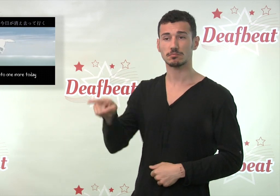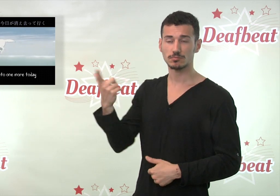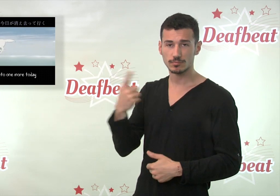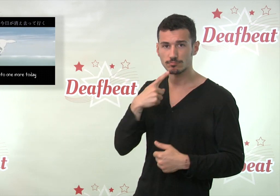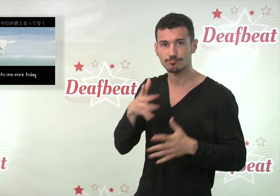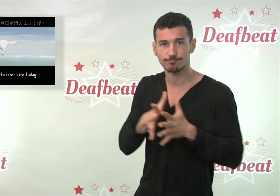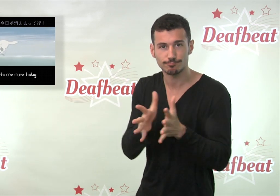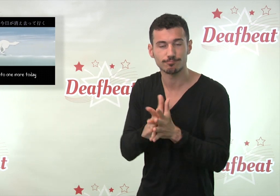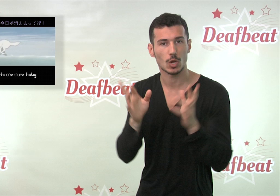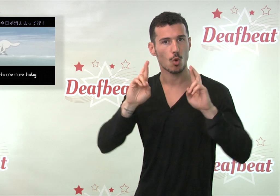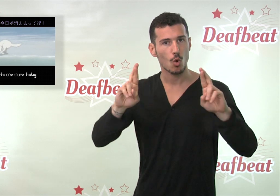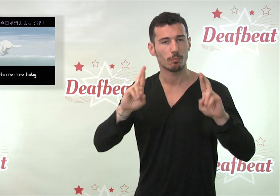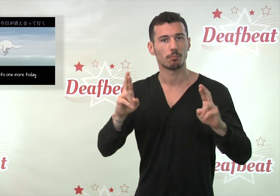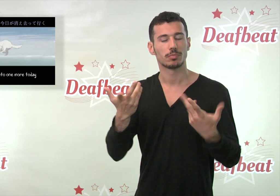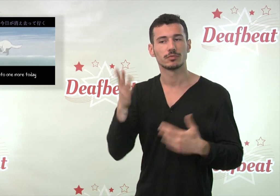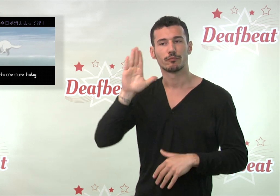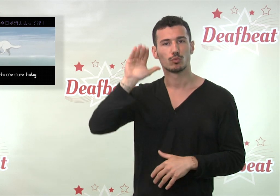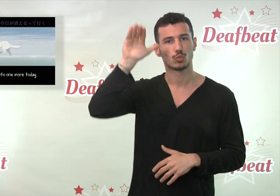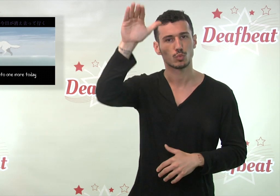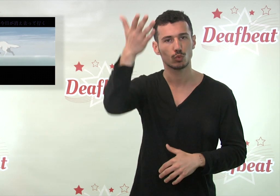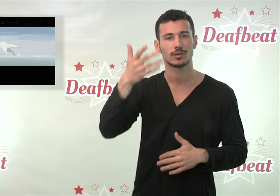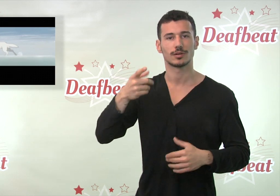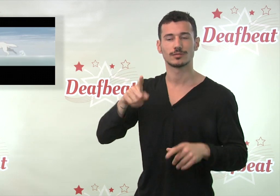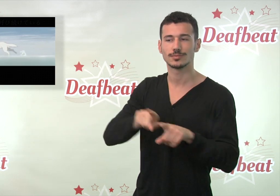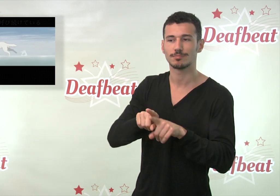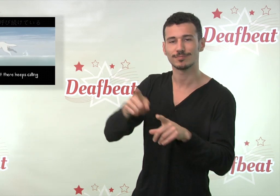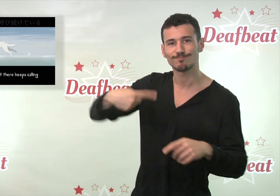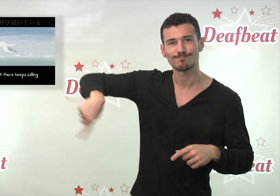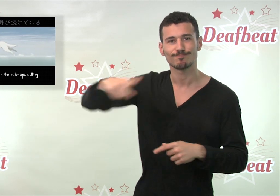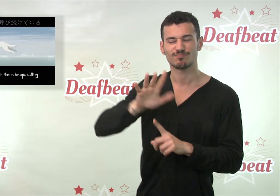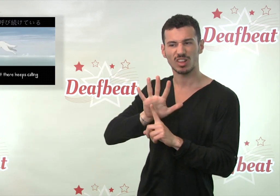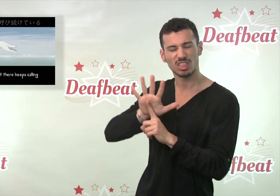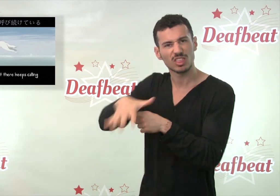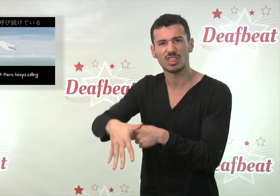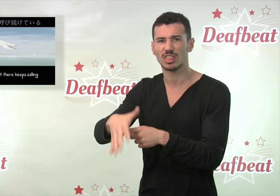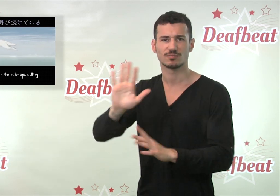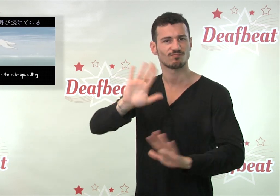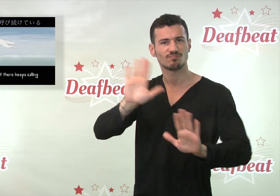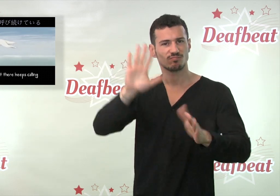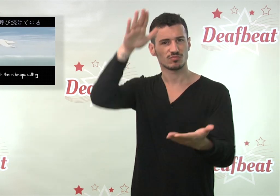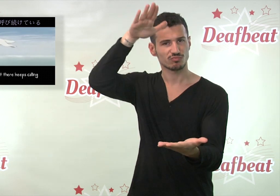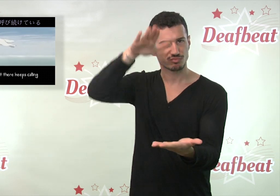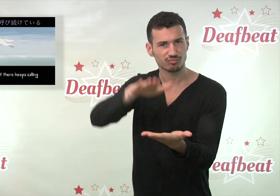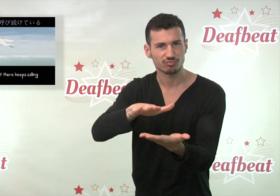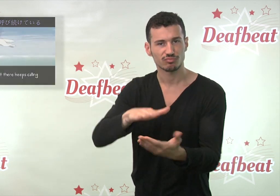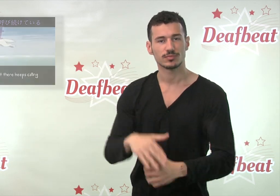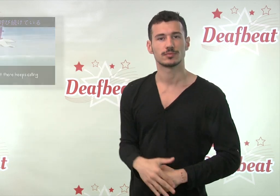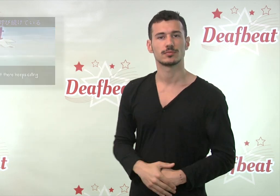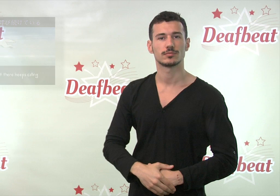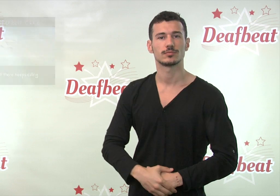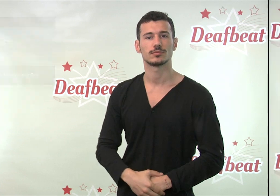He hopes no one would be segregated in the future in daily life.